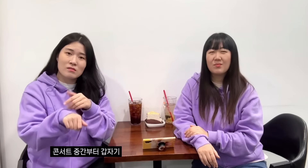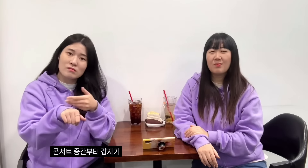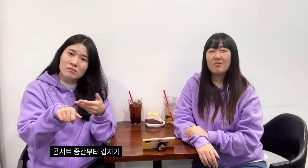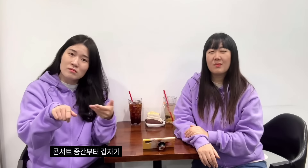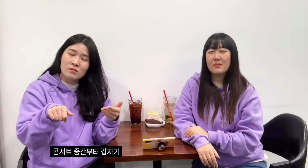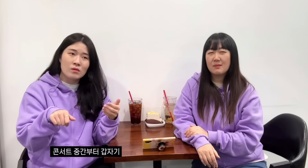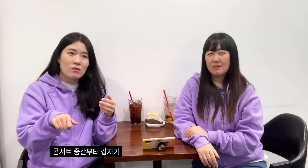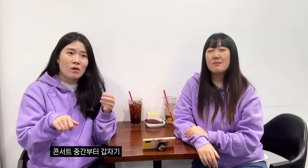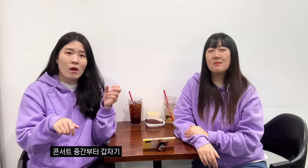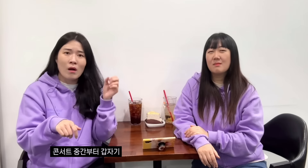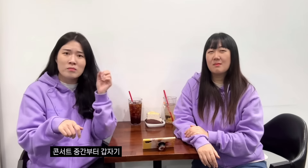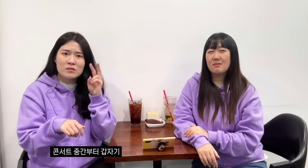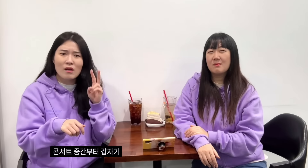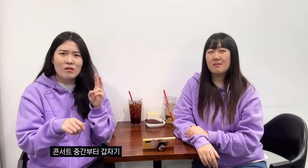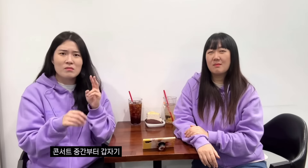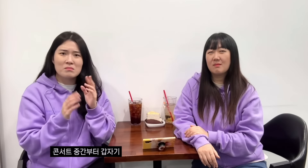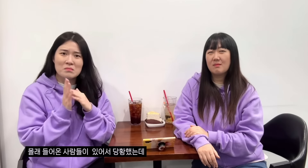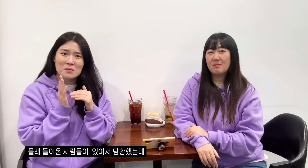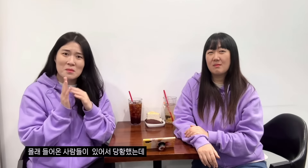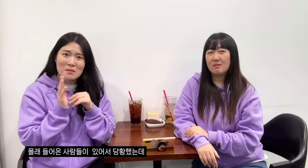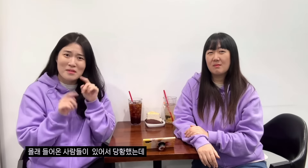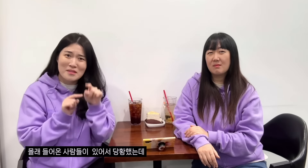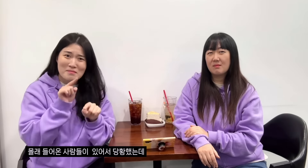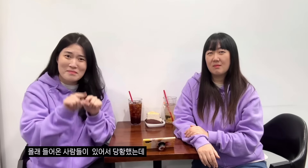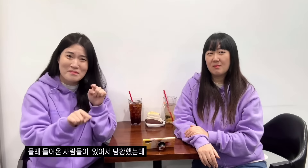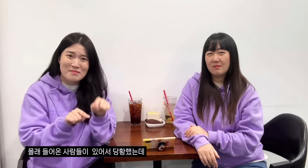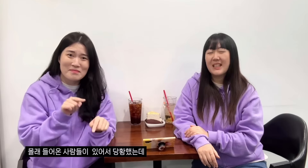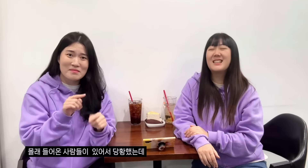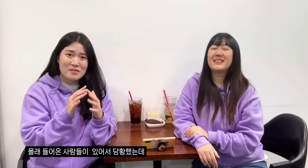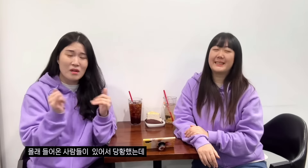I was taken aback by people sneaking in from the middle of the concert,